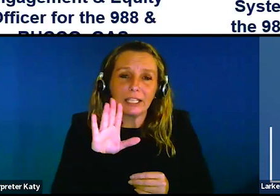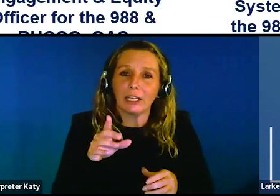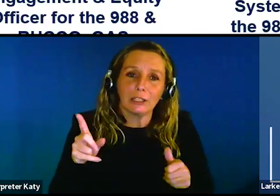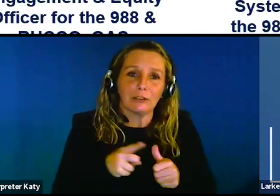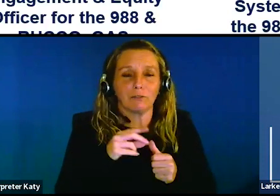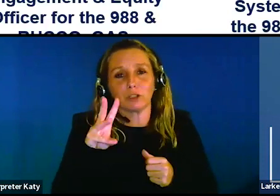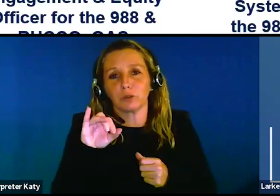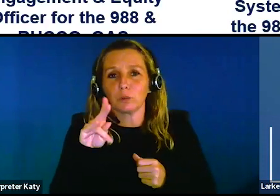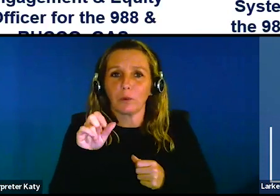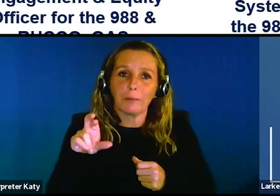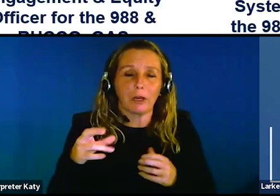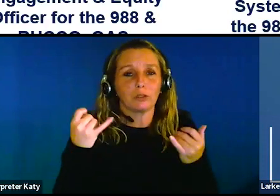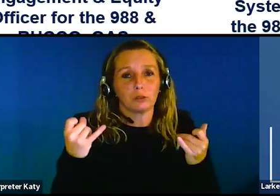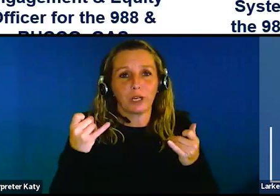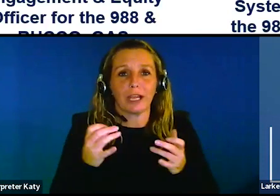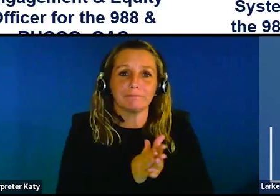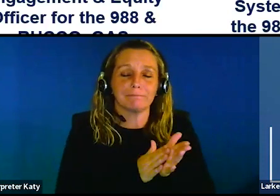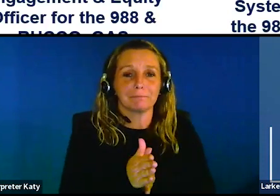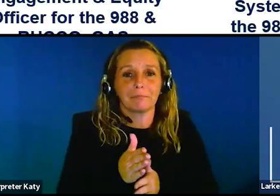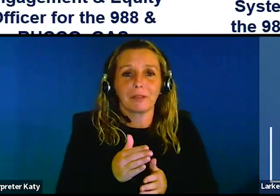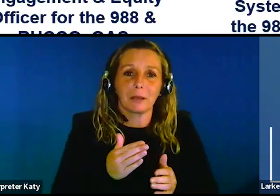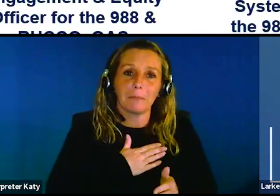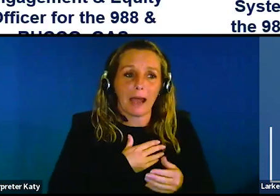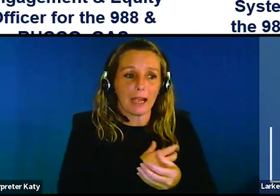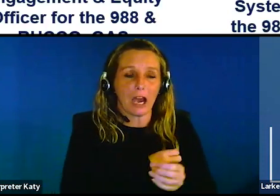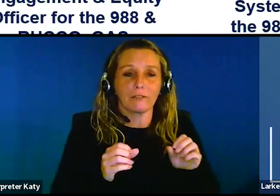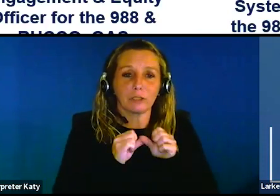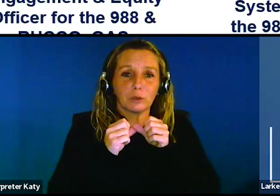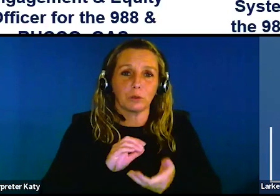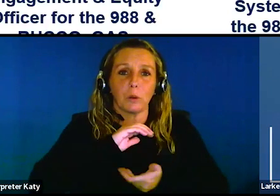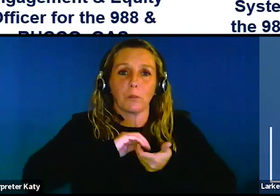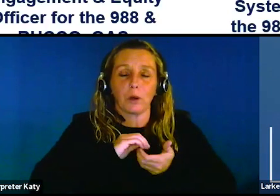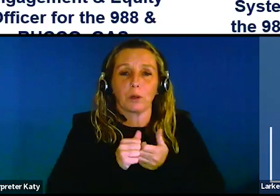and I look forward to having my office continue to partner with you all at 988.